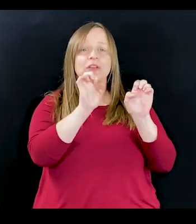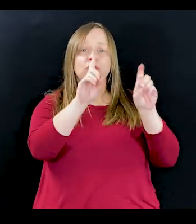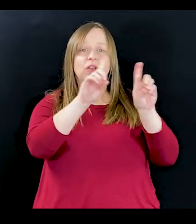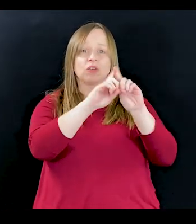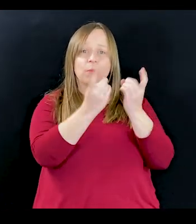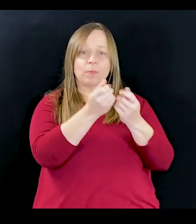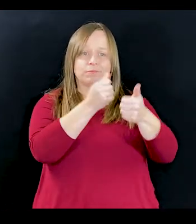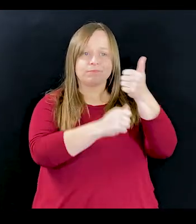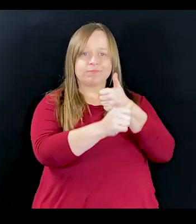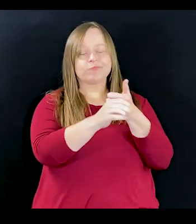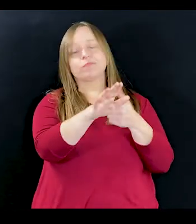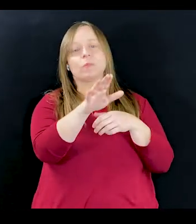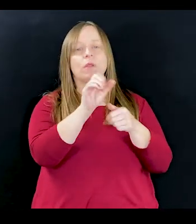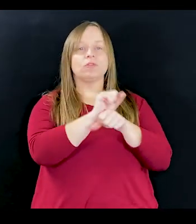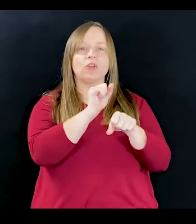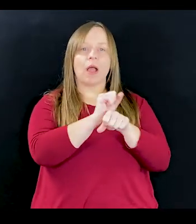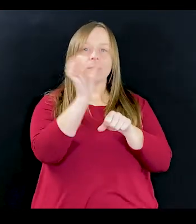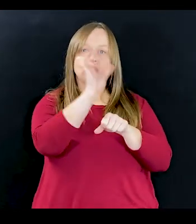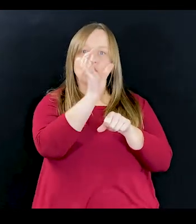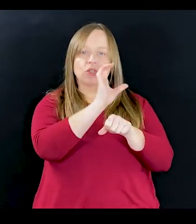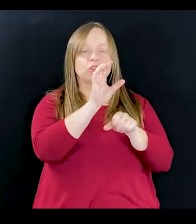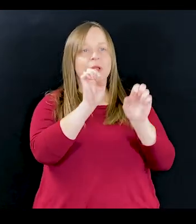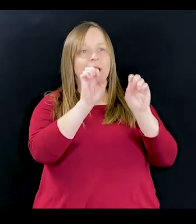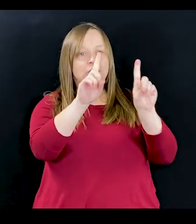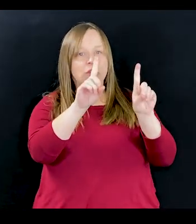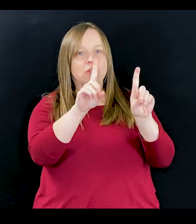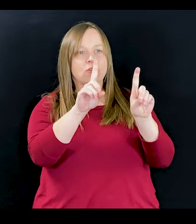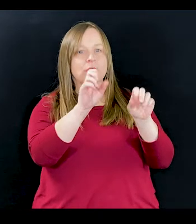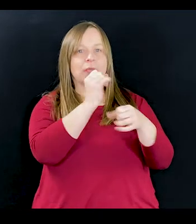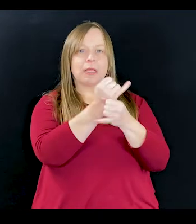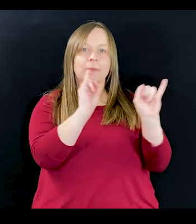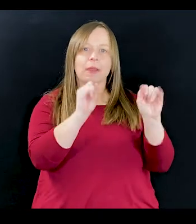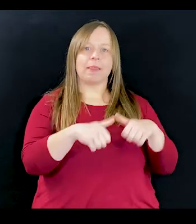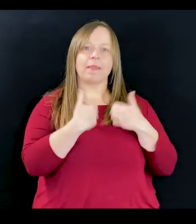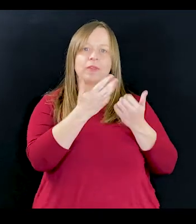Department and provides job search, educational and independent living